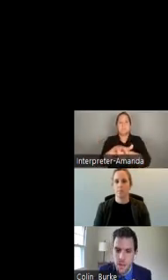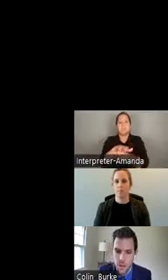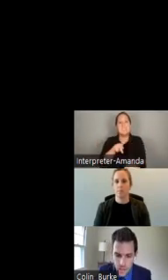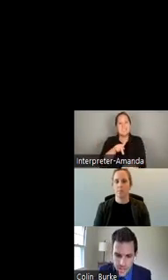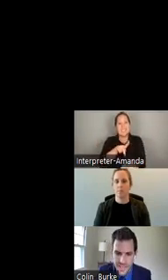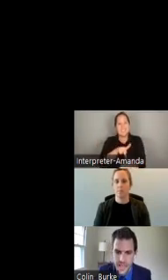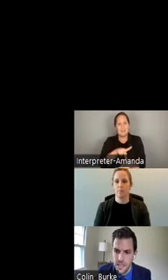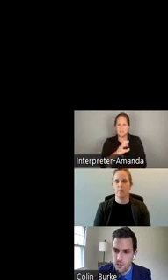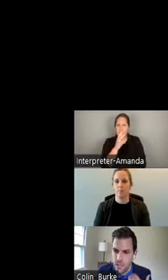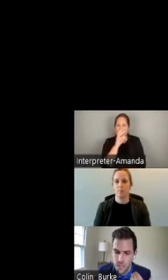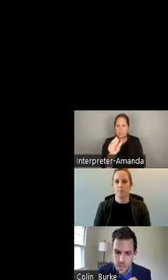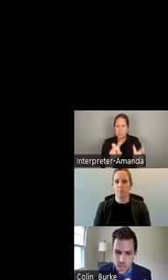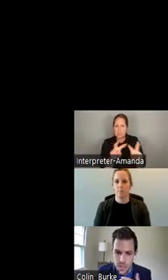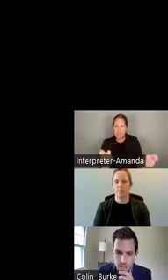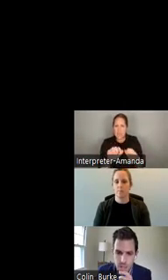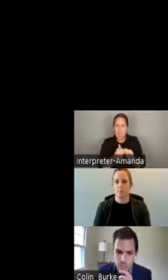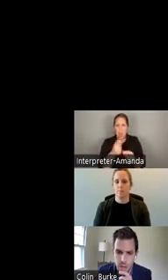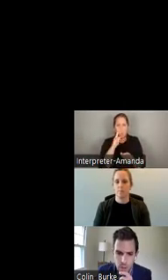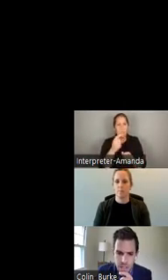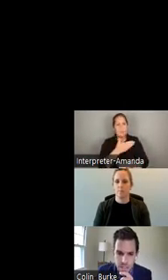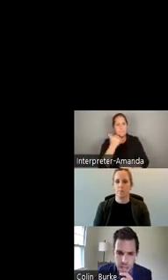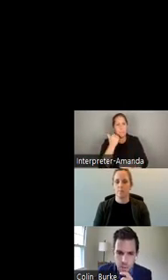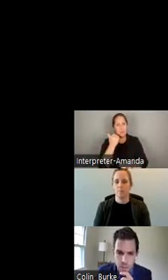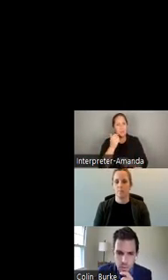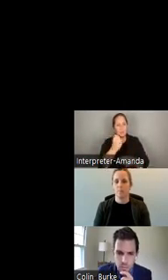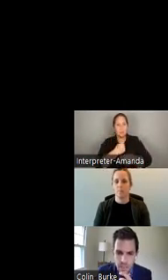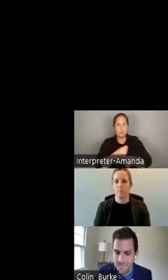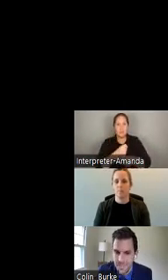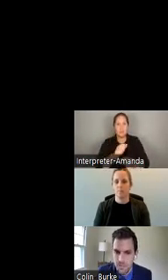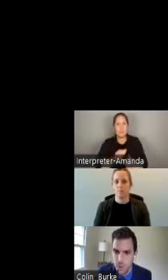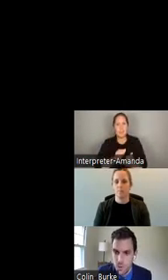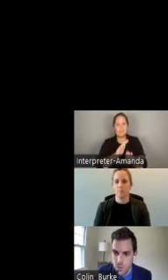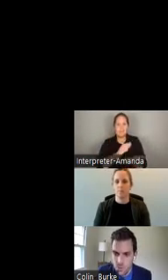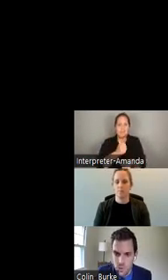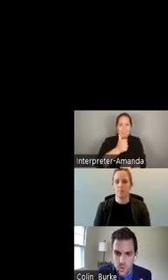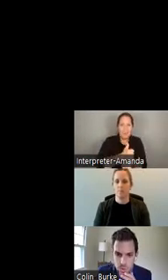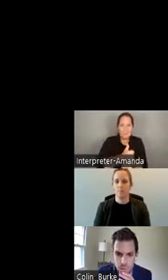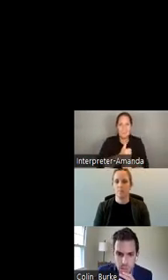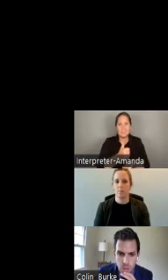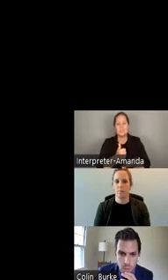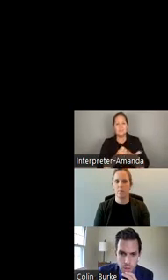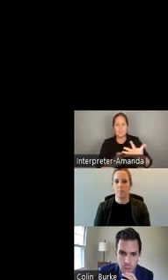about designing interventions and and prioritizing how we're going to be of most use in our work